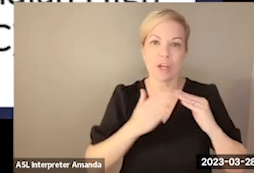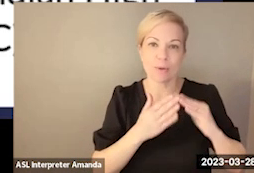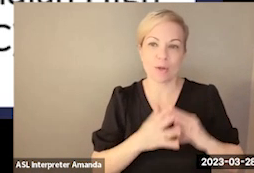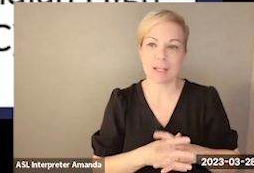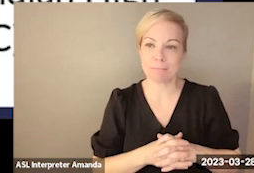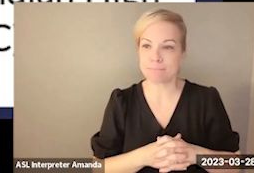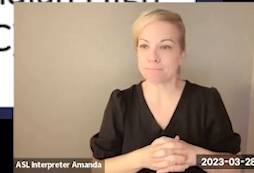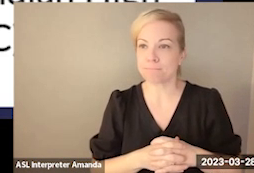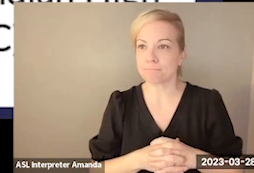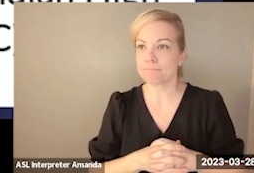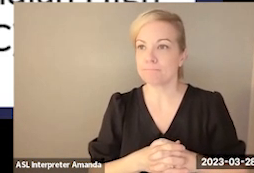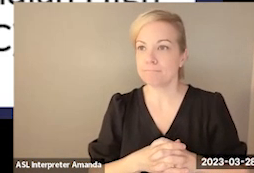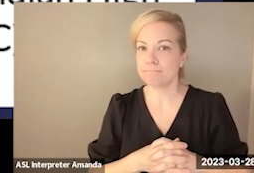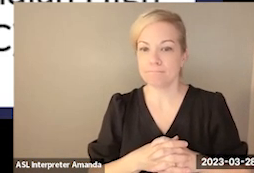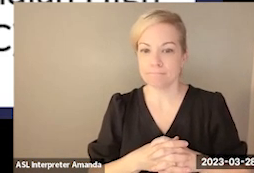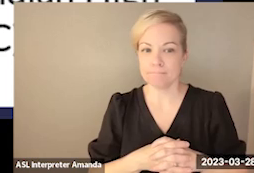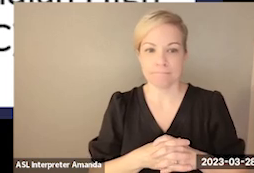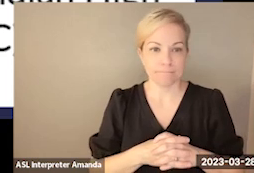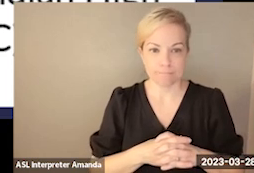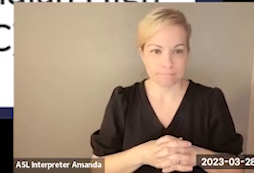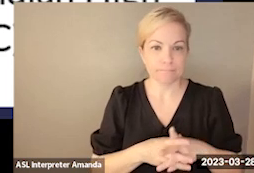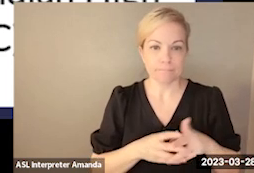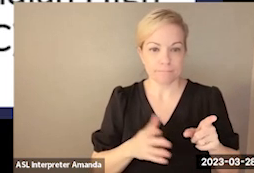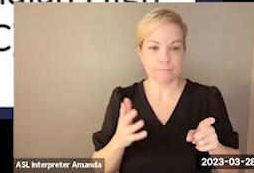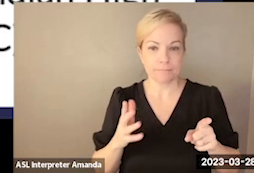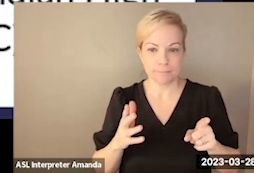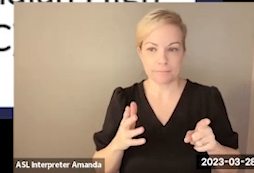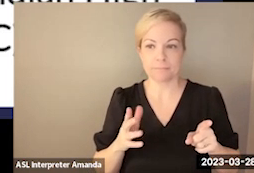Debbie Stine, Science & Technology Policy Academy: Yes, I already did that one. So the